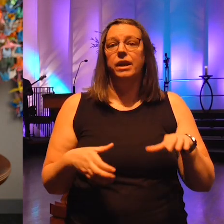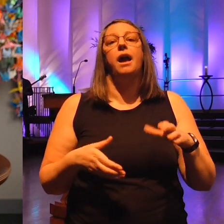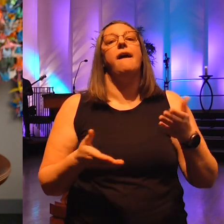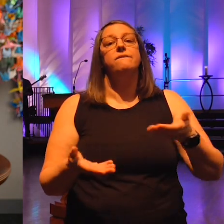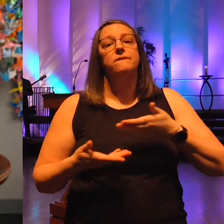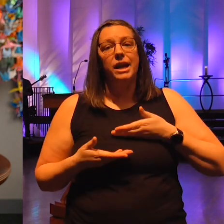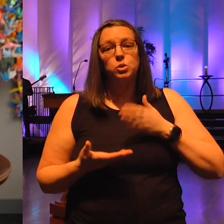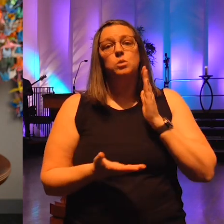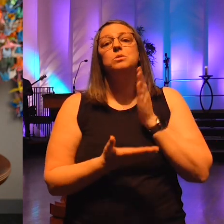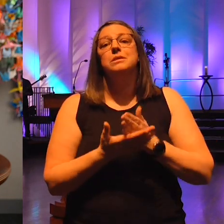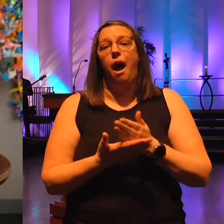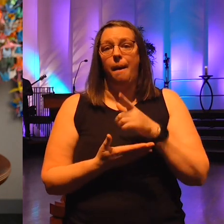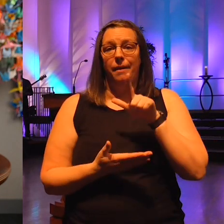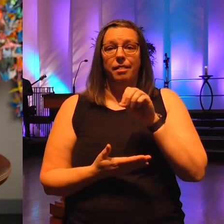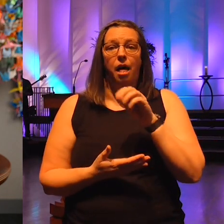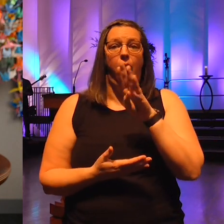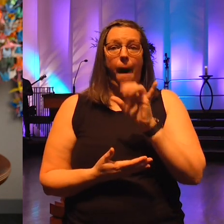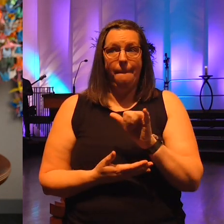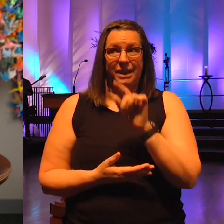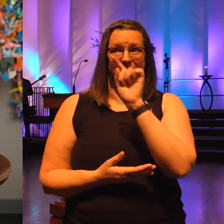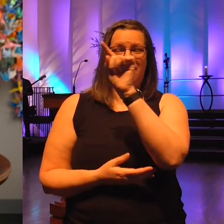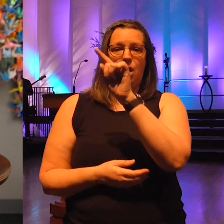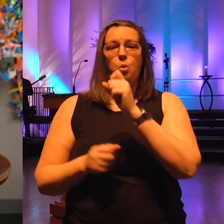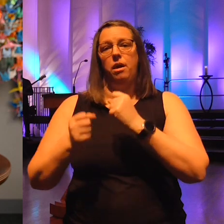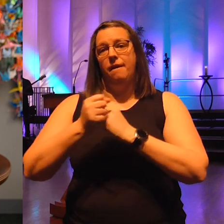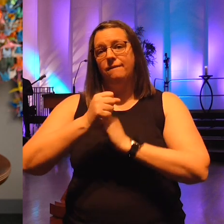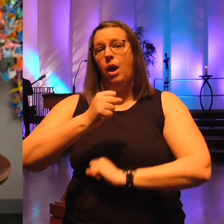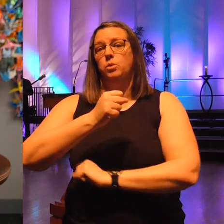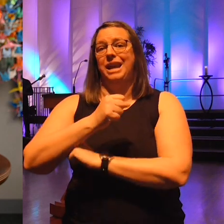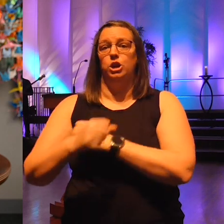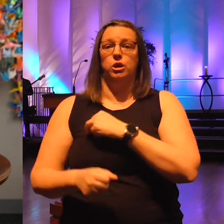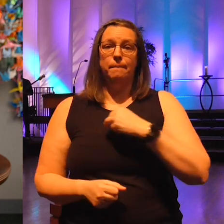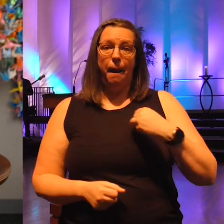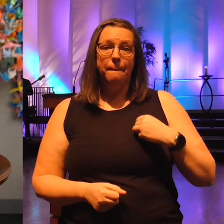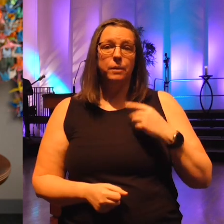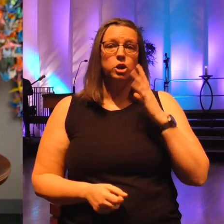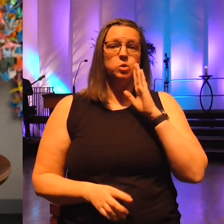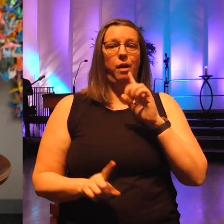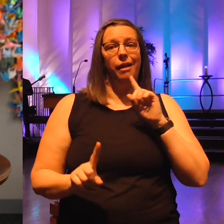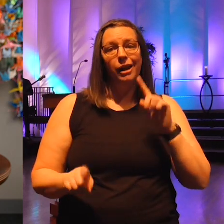very dedicated board members of the foundation can answer any questions if you're already a not